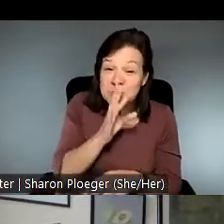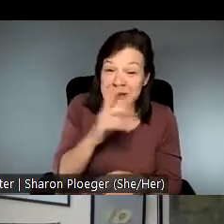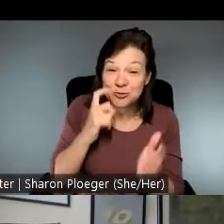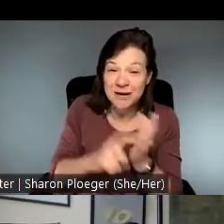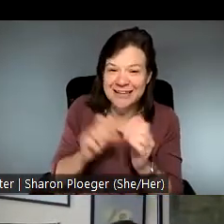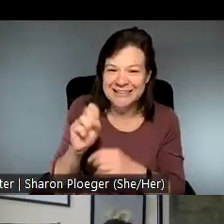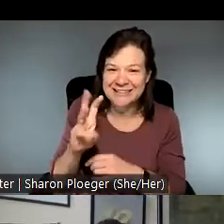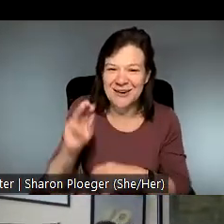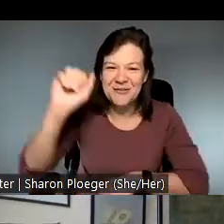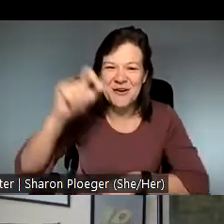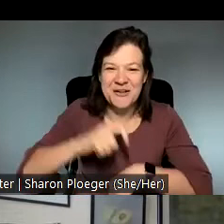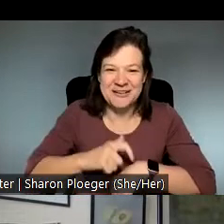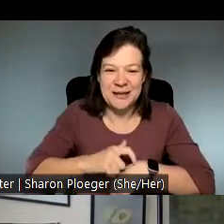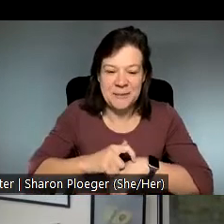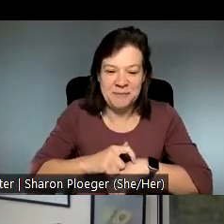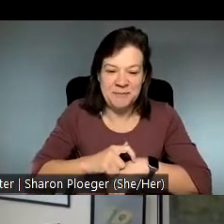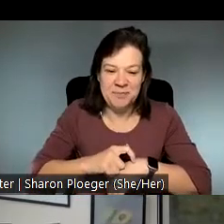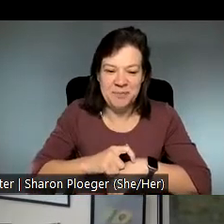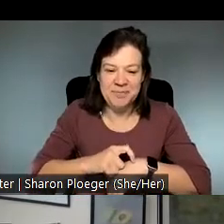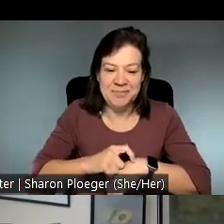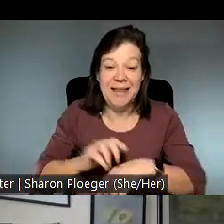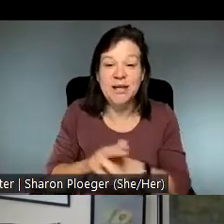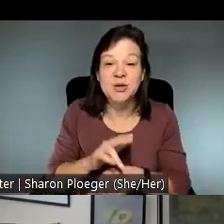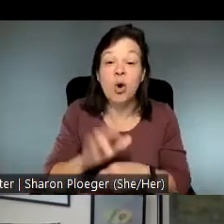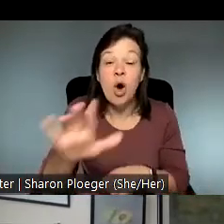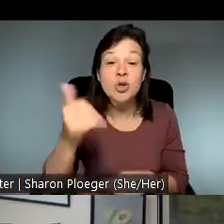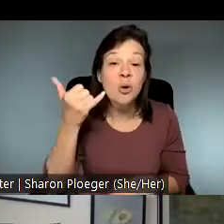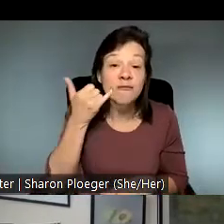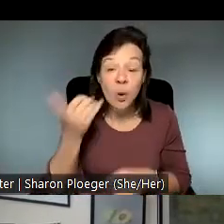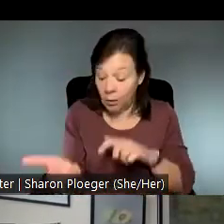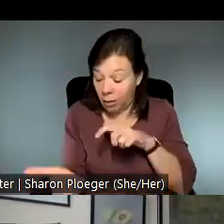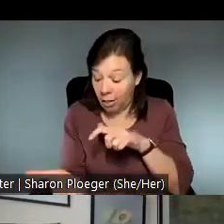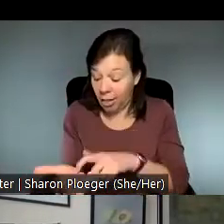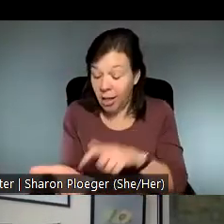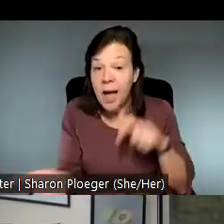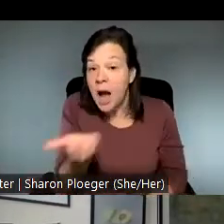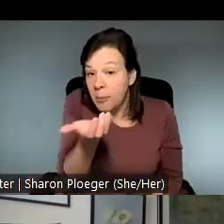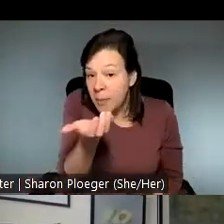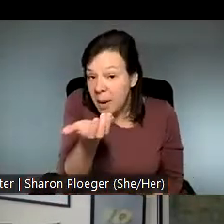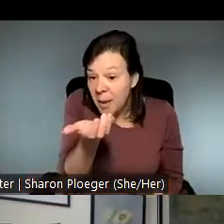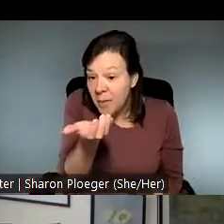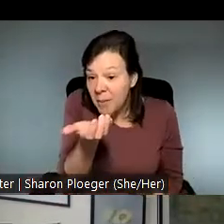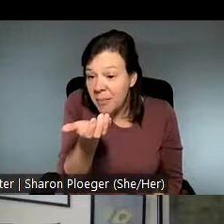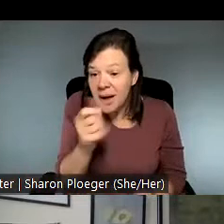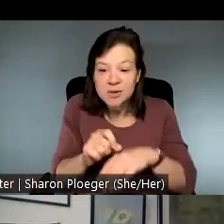when you use the dictation function to send a quick text message or email